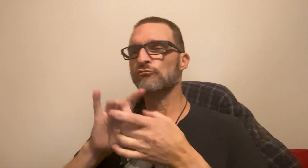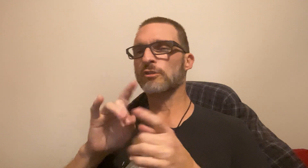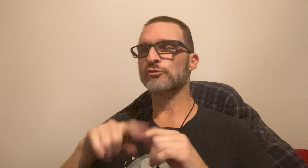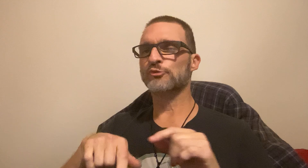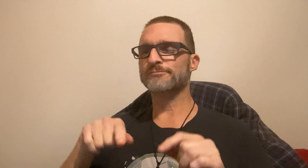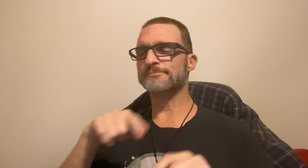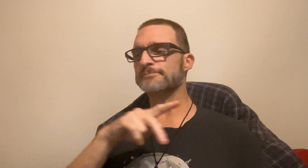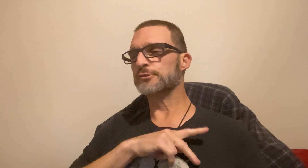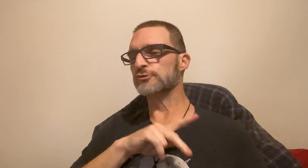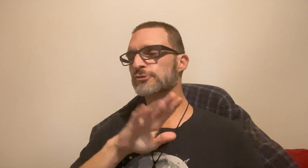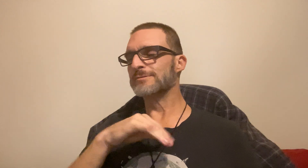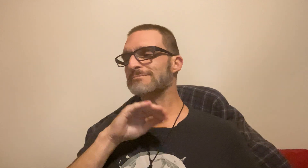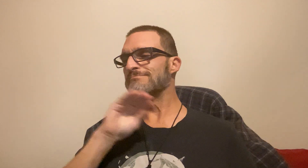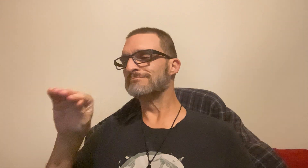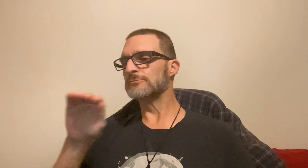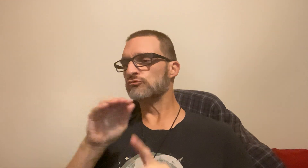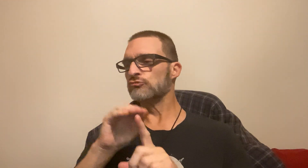That's not related to this. It's personal.